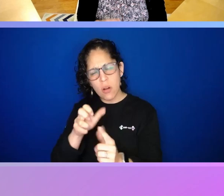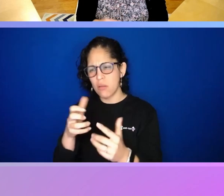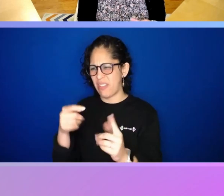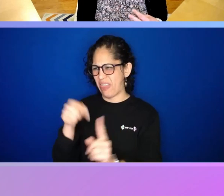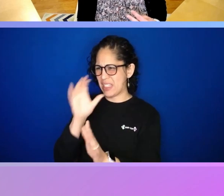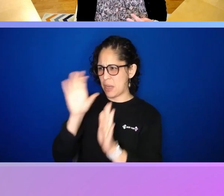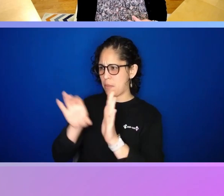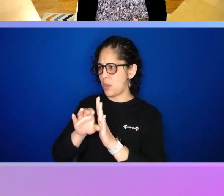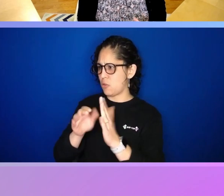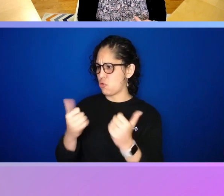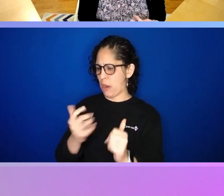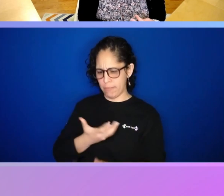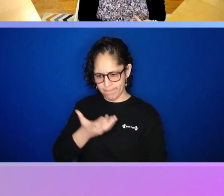better than the team that are making